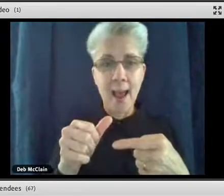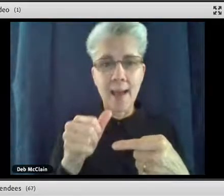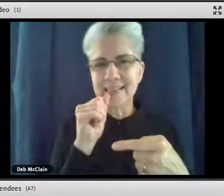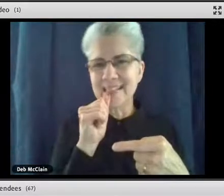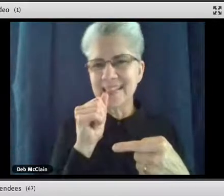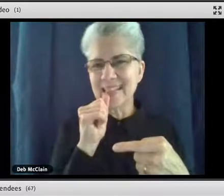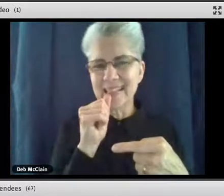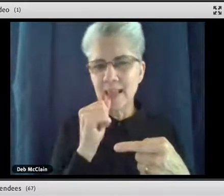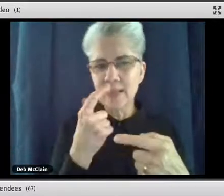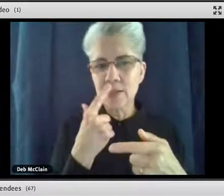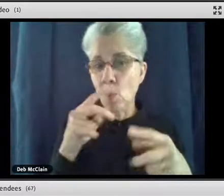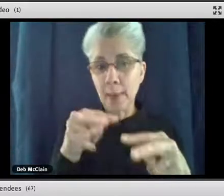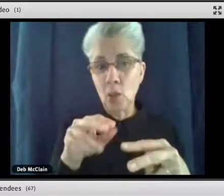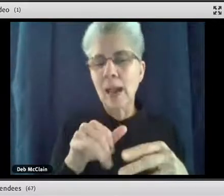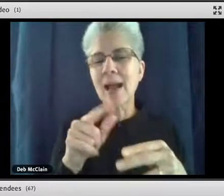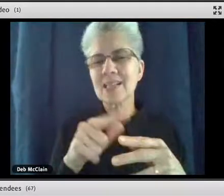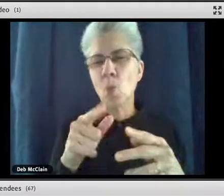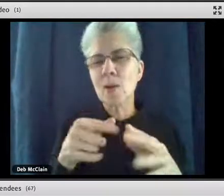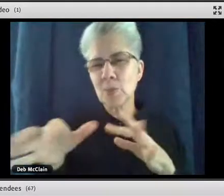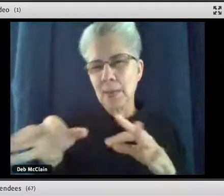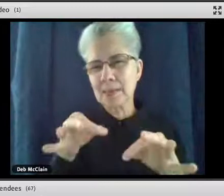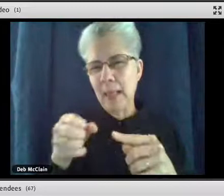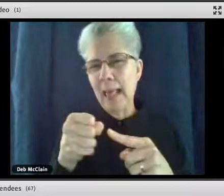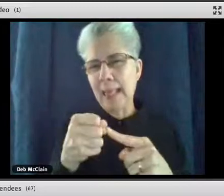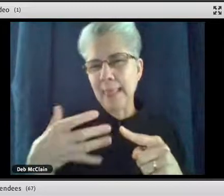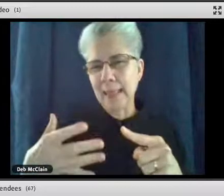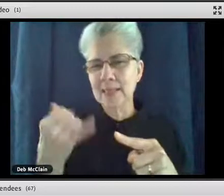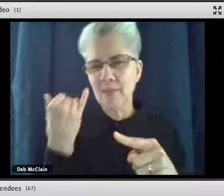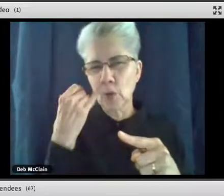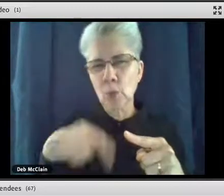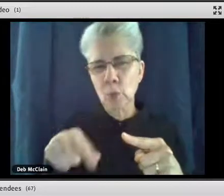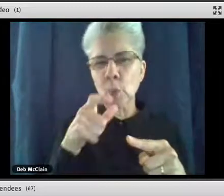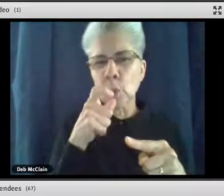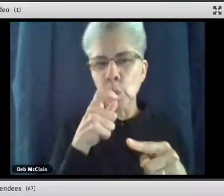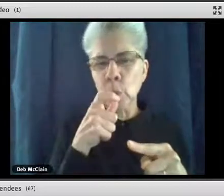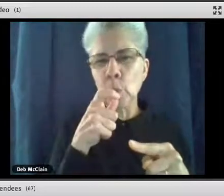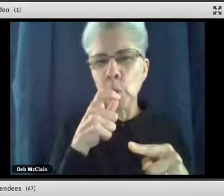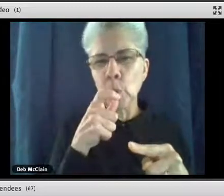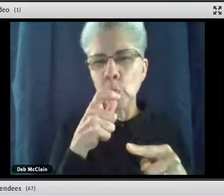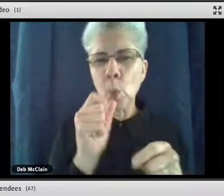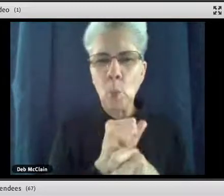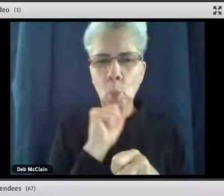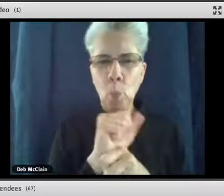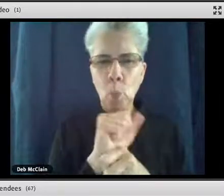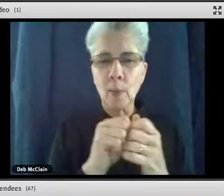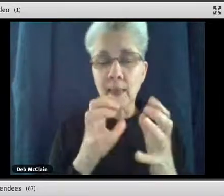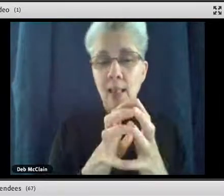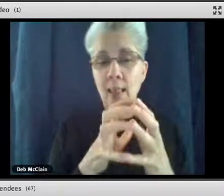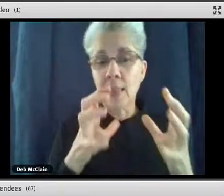Okay, so this is not "Secret Token," by the way. This is not what we've been looking at. I just wanted to point this out, especially for those of you